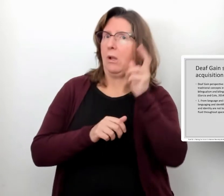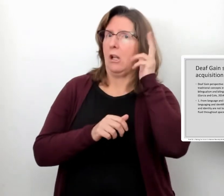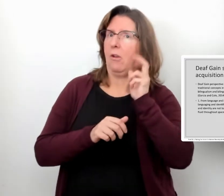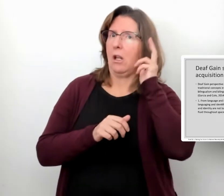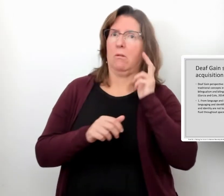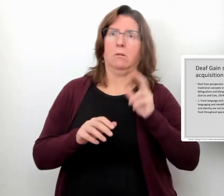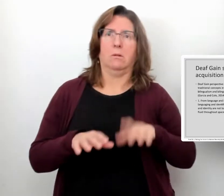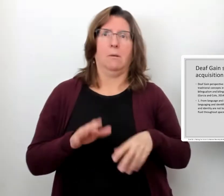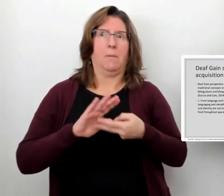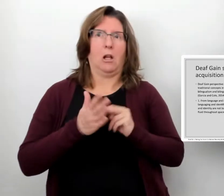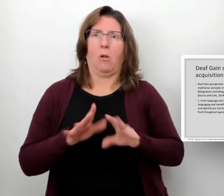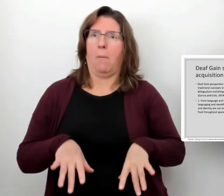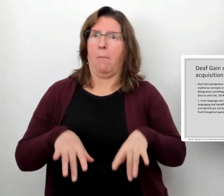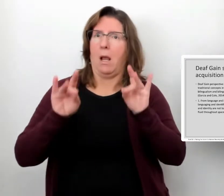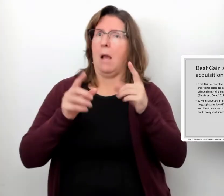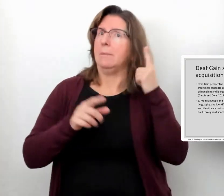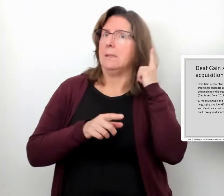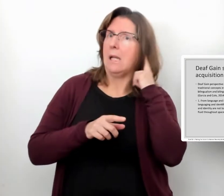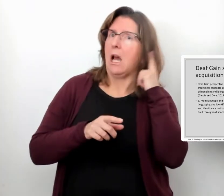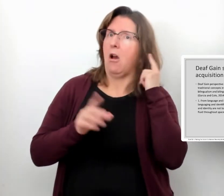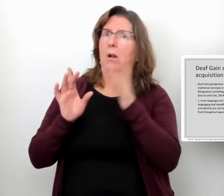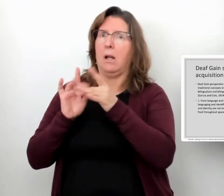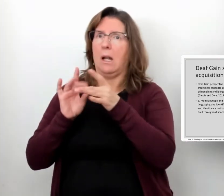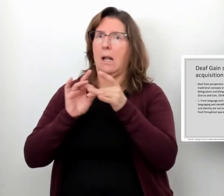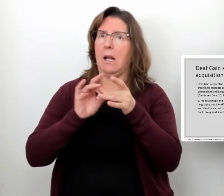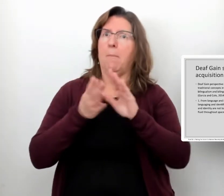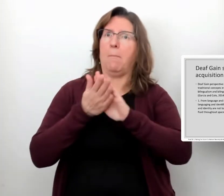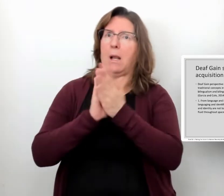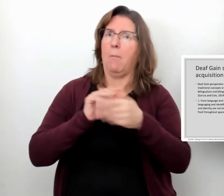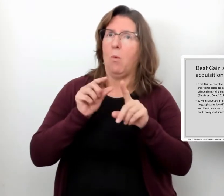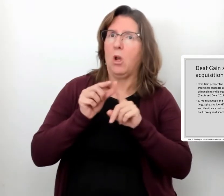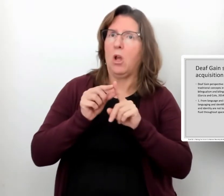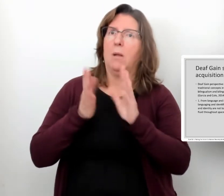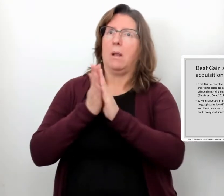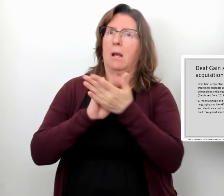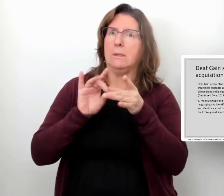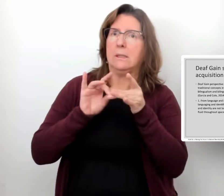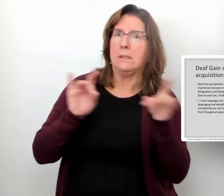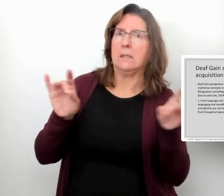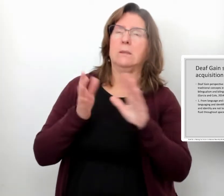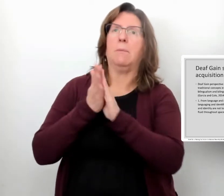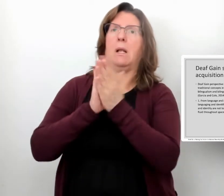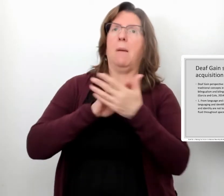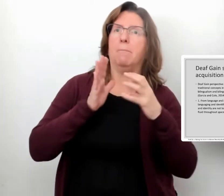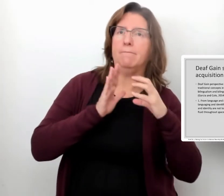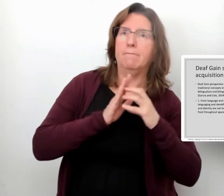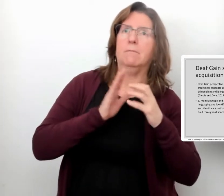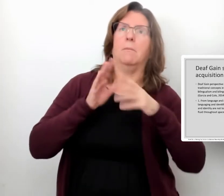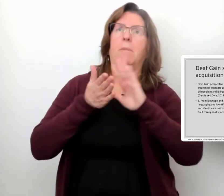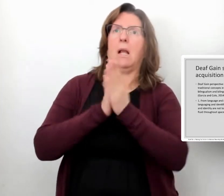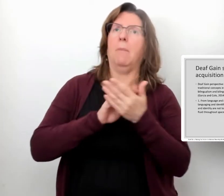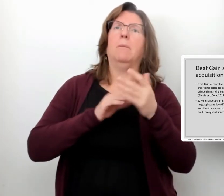Hearing children perceive sound, start producing sounds, that become words, that become sentences . . .